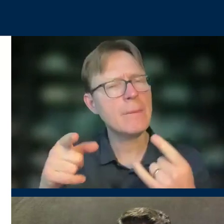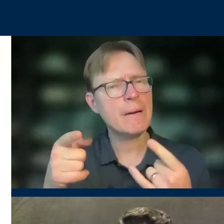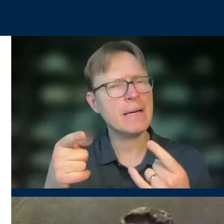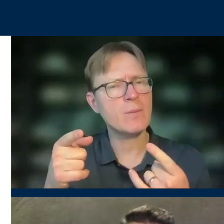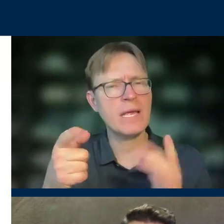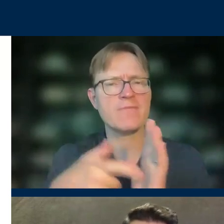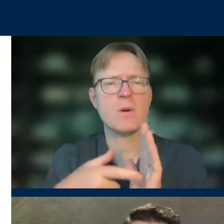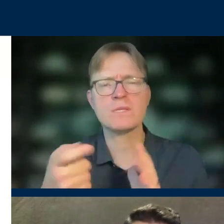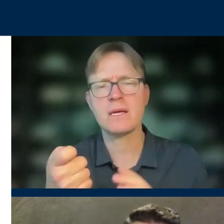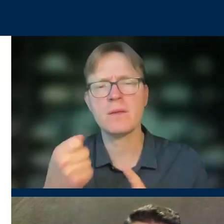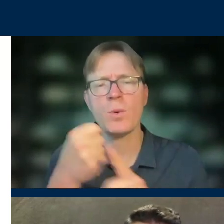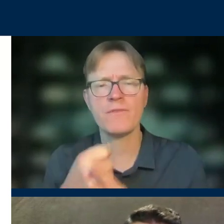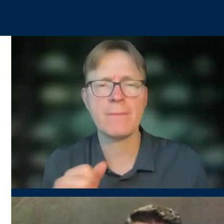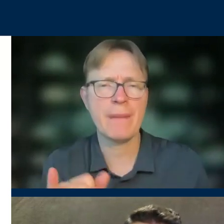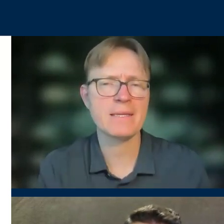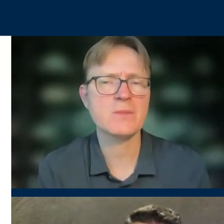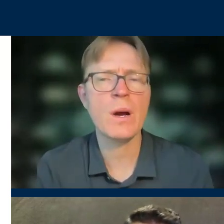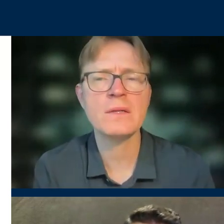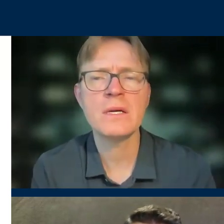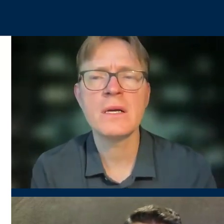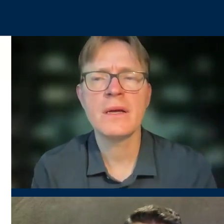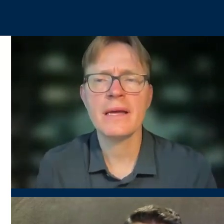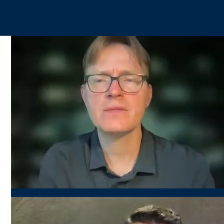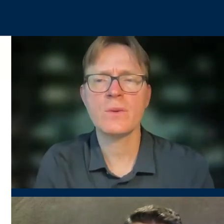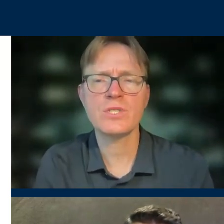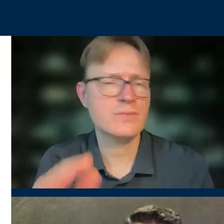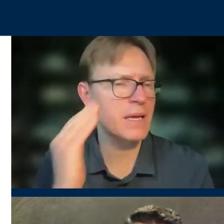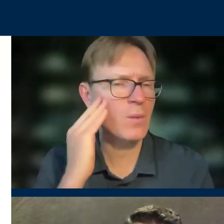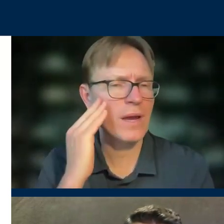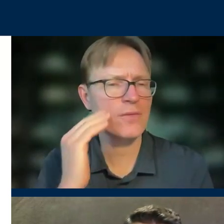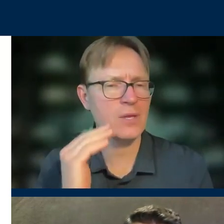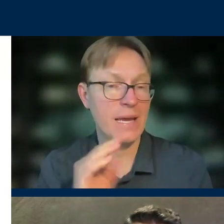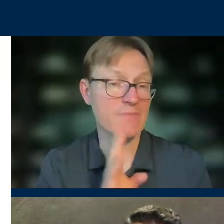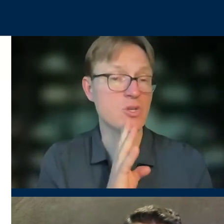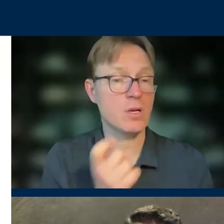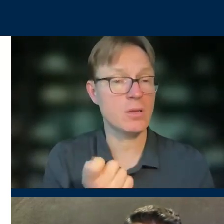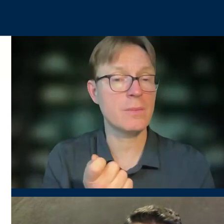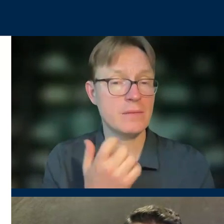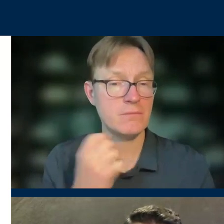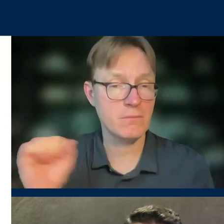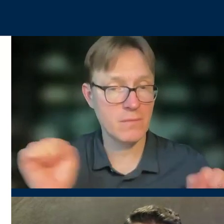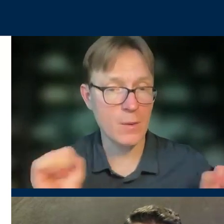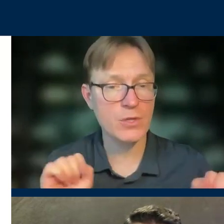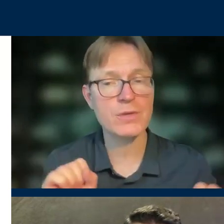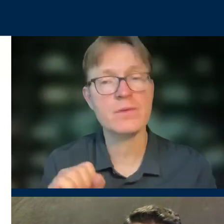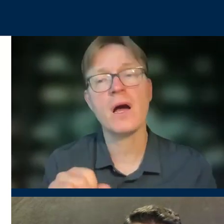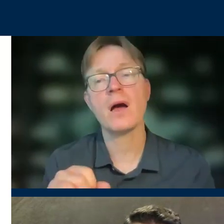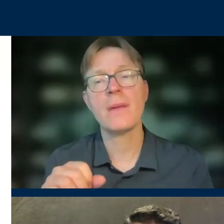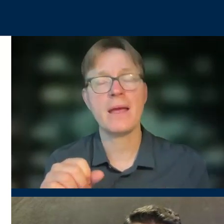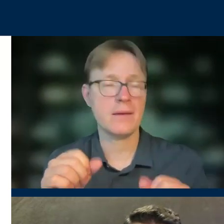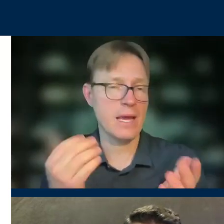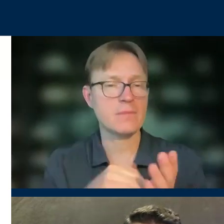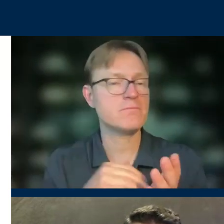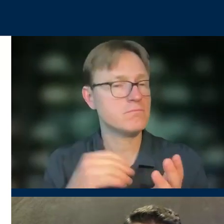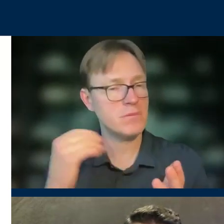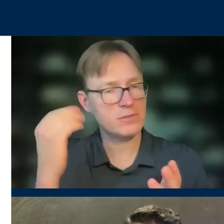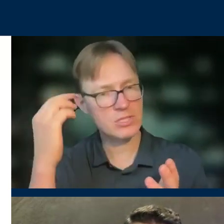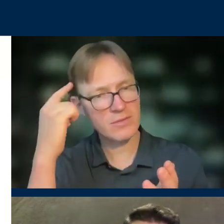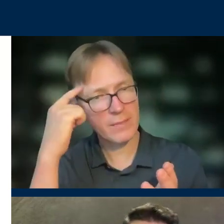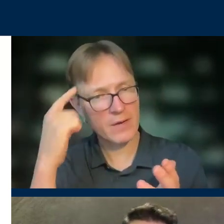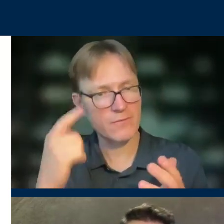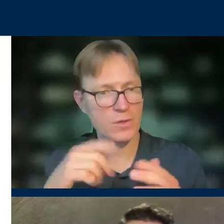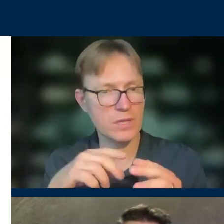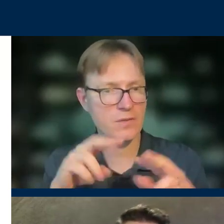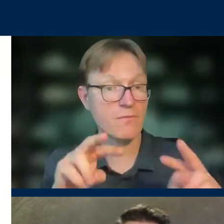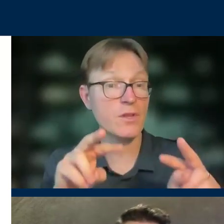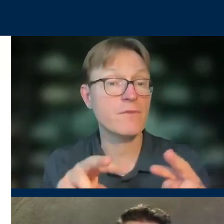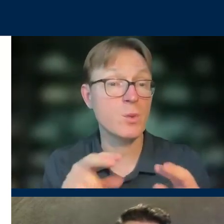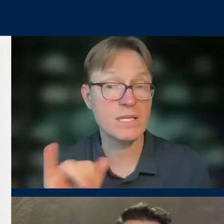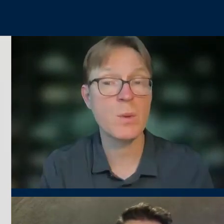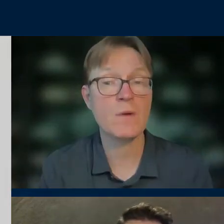but we have noticed that a little more of an impact as well. And so just be aware that you may have to talk a little bit louder. And again, you know, just think about for the viewing as well.